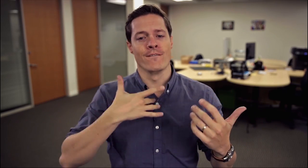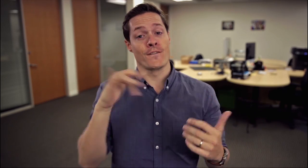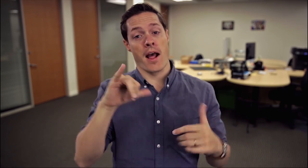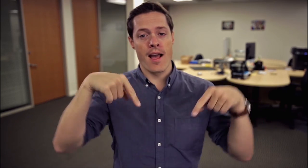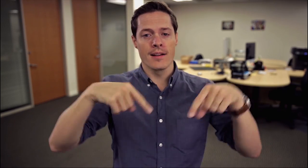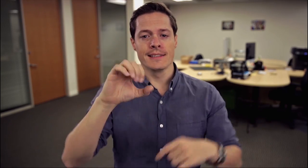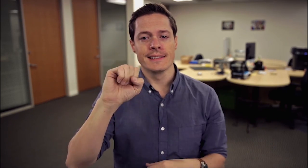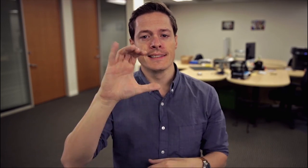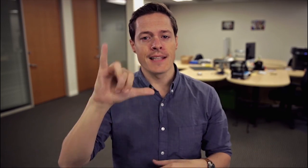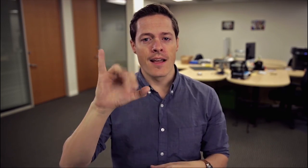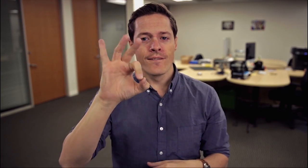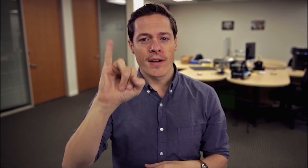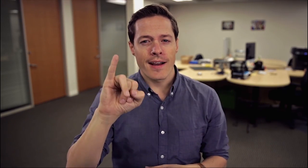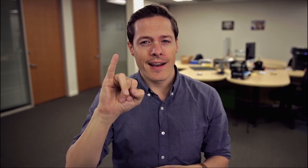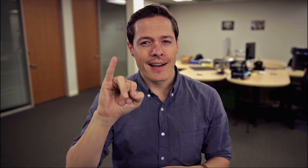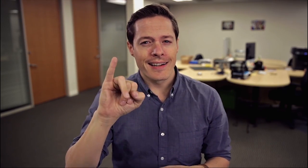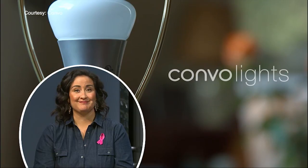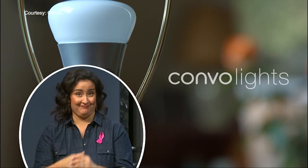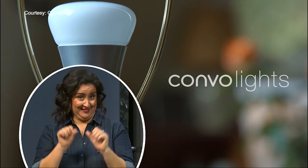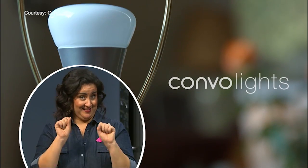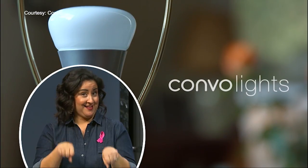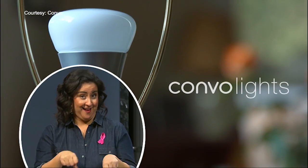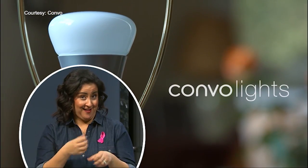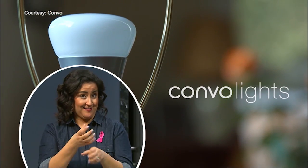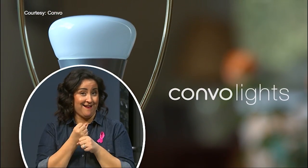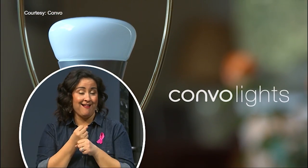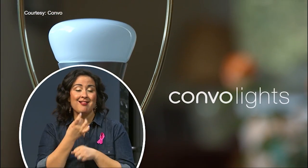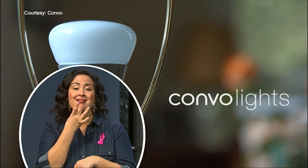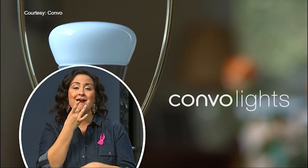sci-fi technology.”